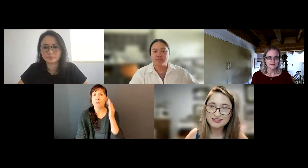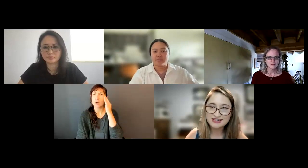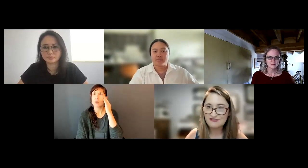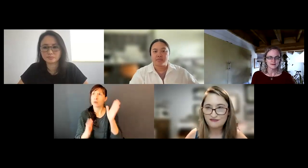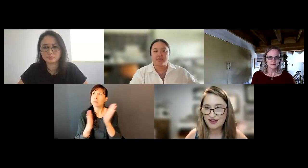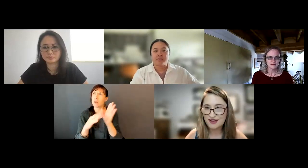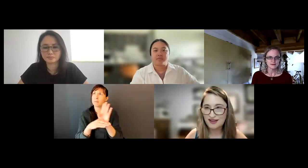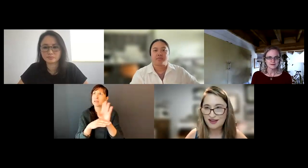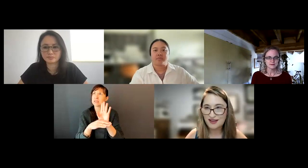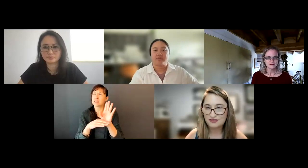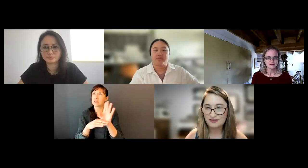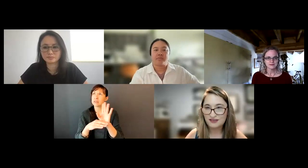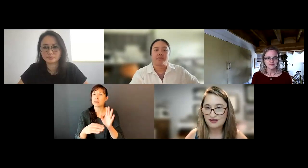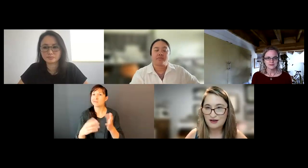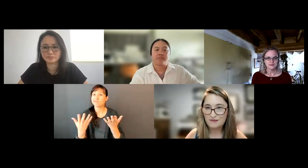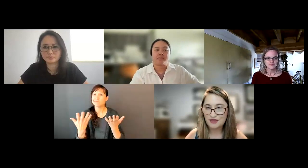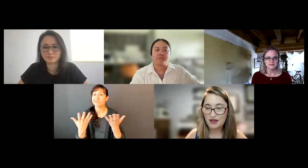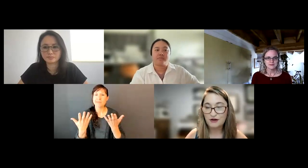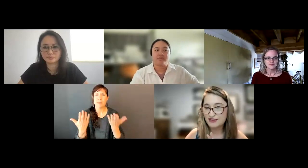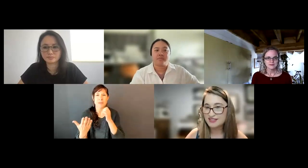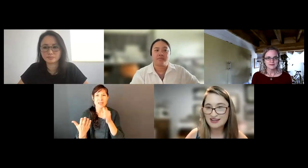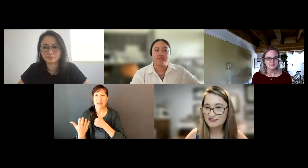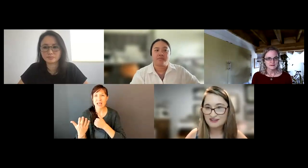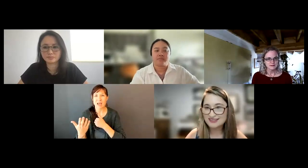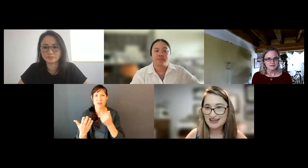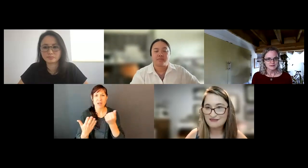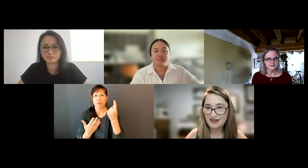really didn't have anyone with a graphic designer on staff